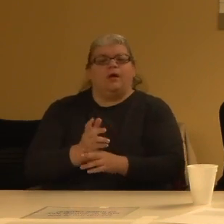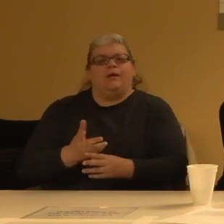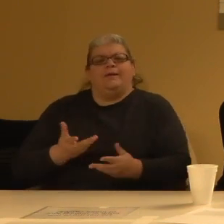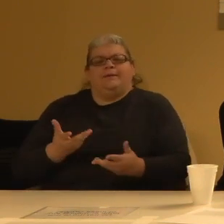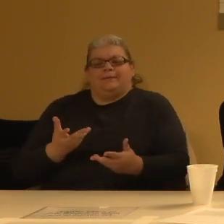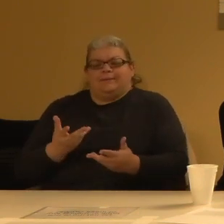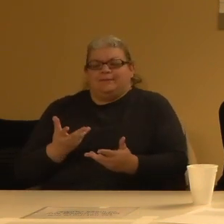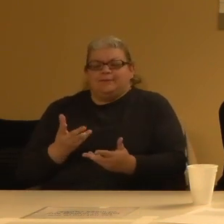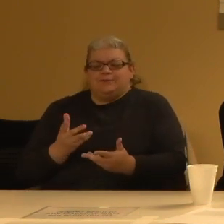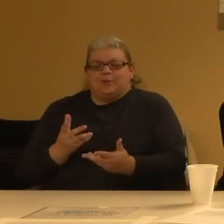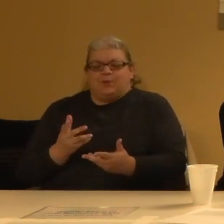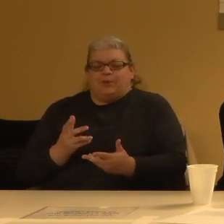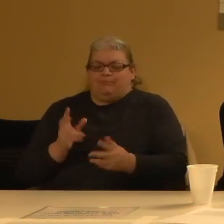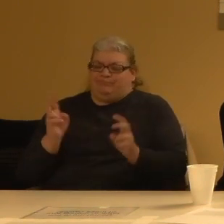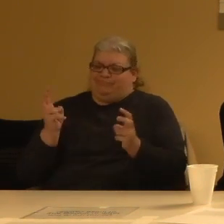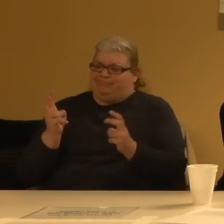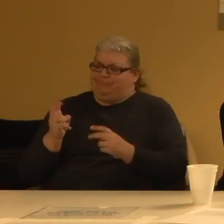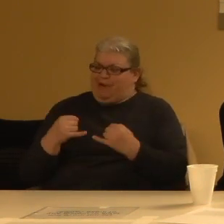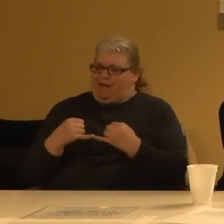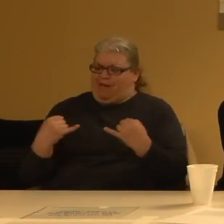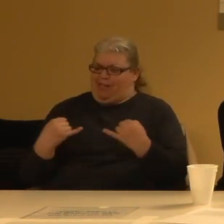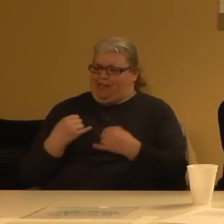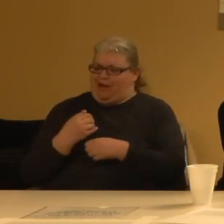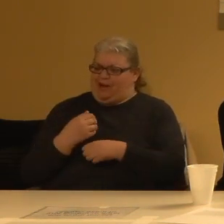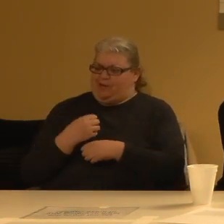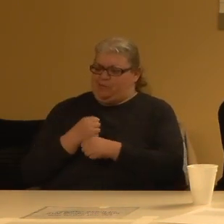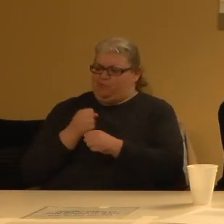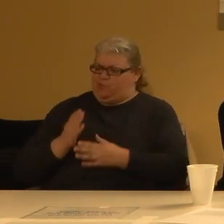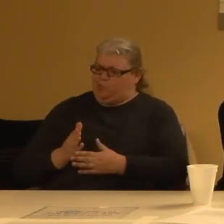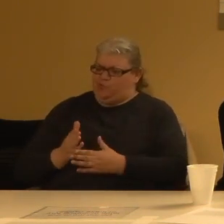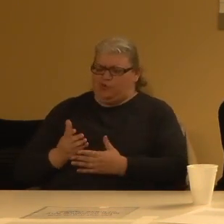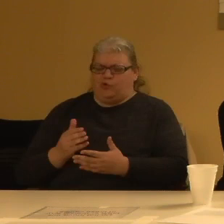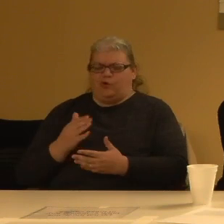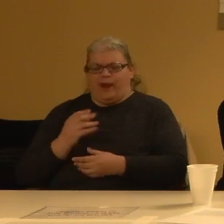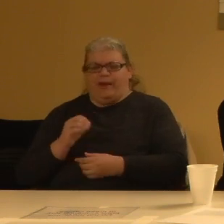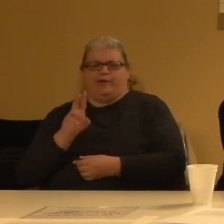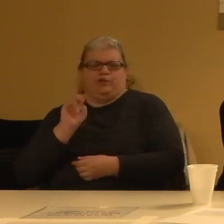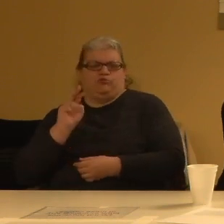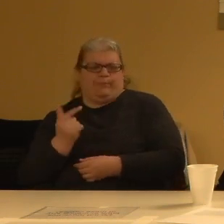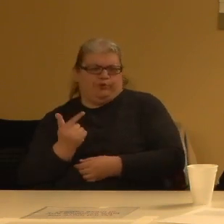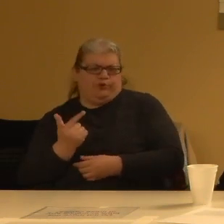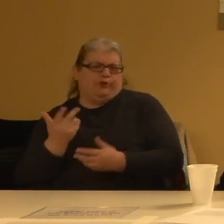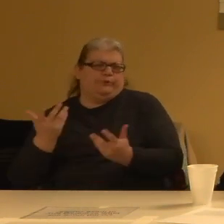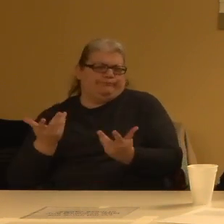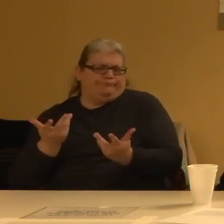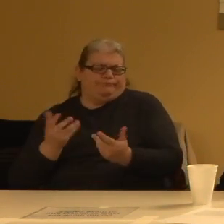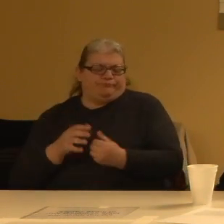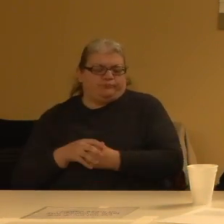but there's a certain like aspect of kind of being a line producer associated with being a dramaturge, especially if it's in production.